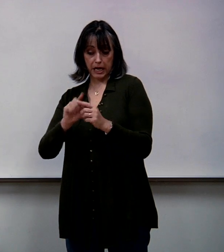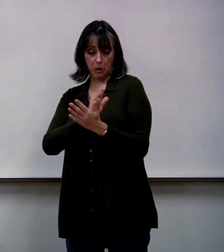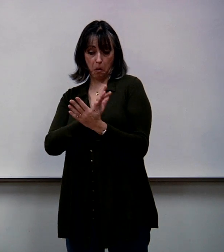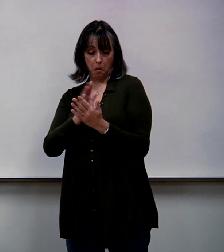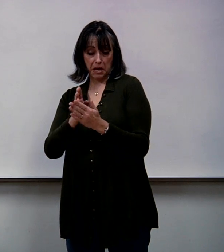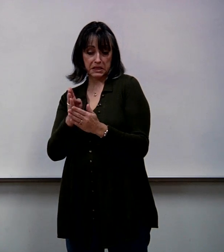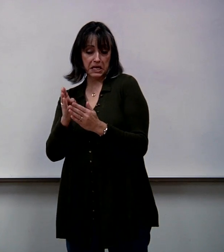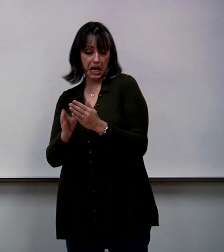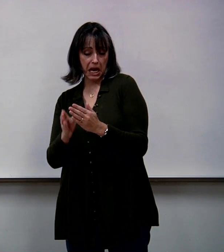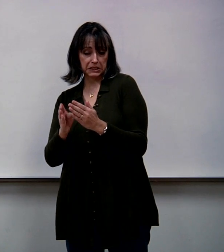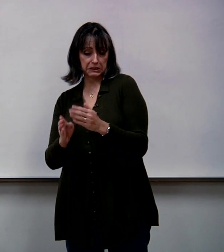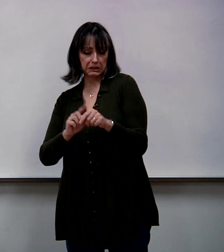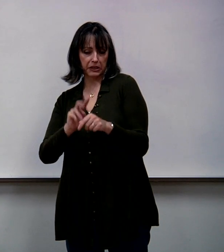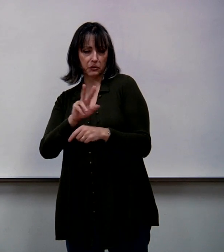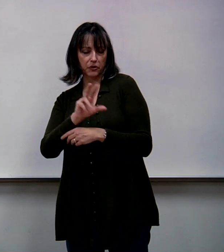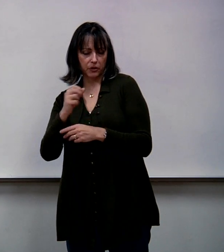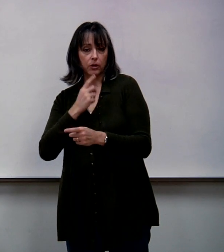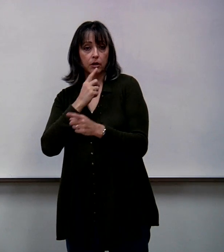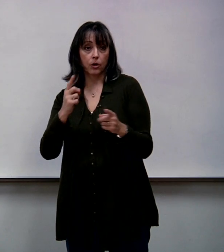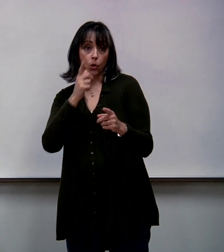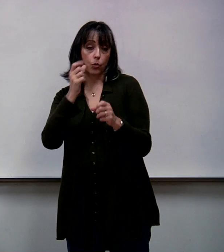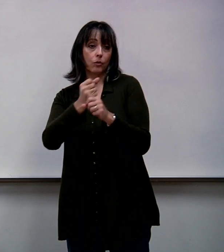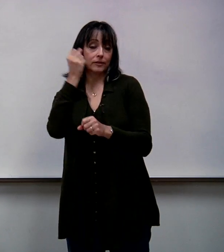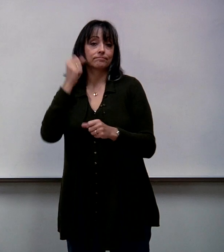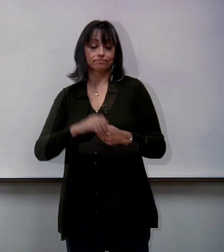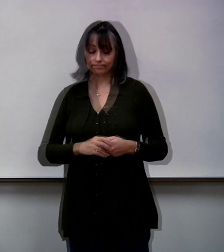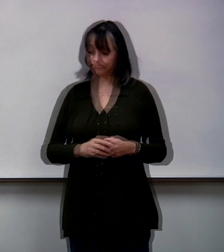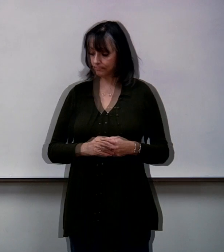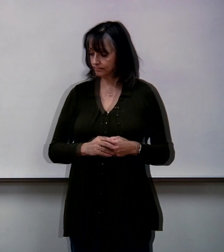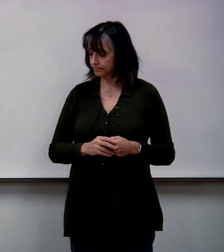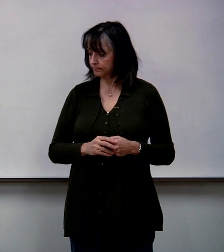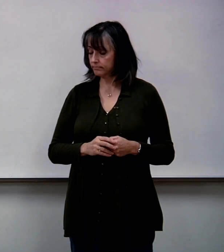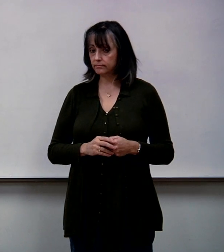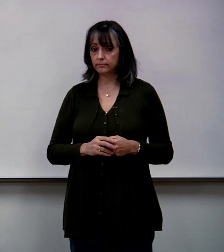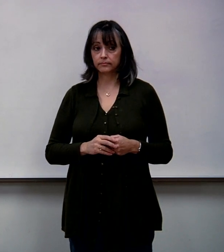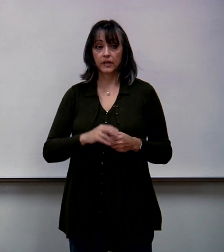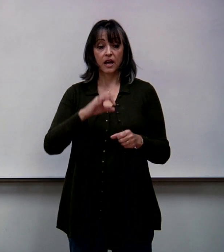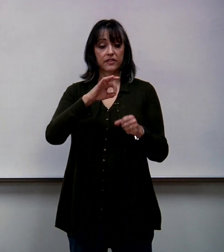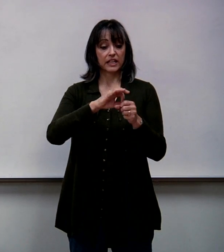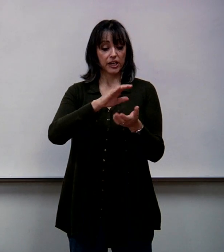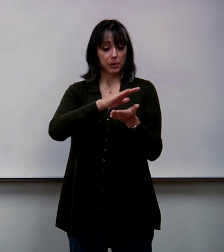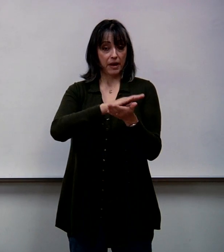probably closer to 2:30 p.m. The packet themselves are available to be picked up